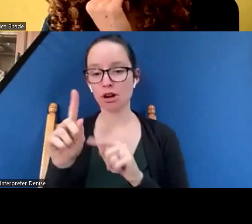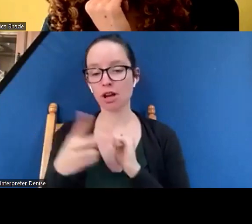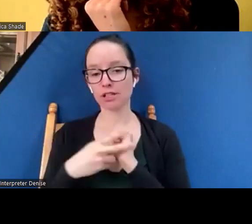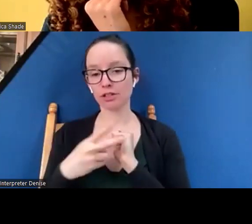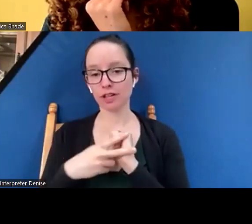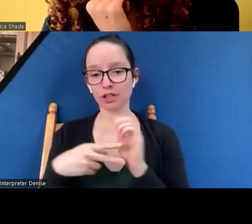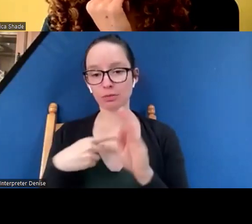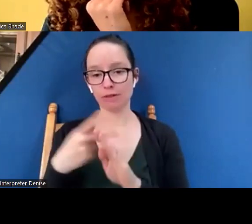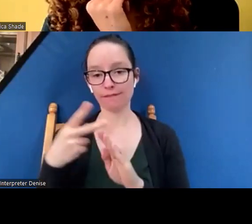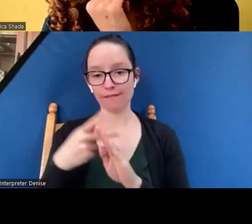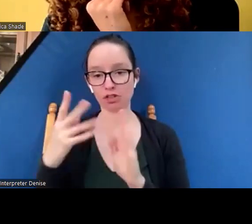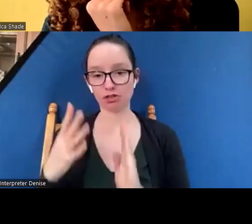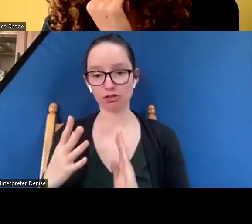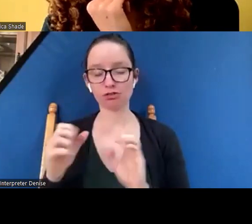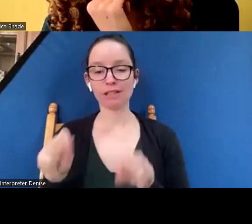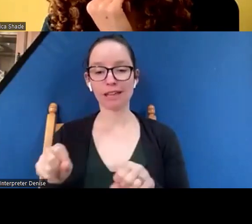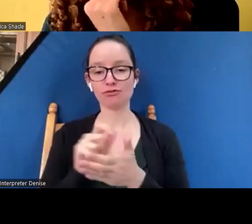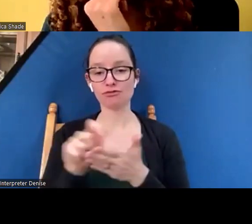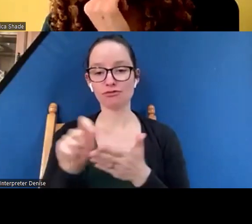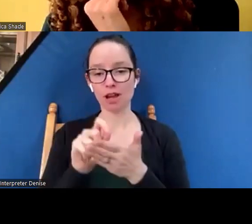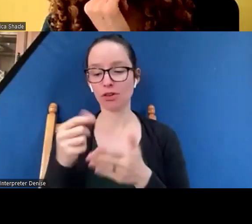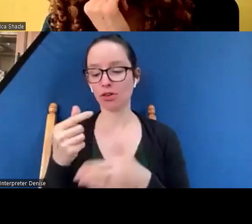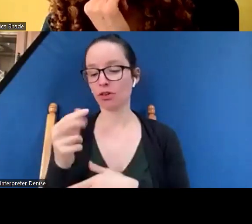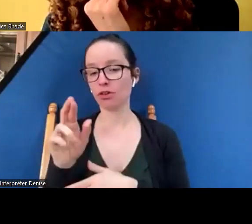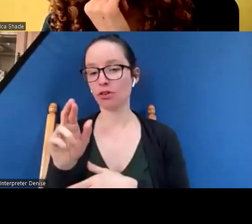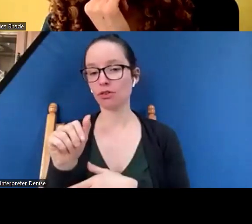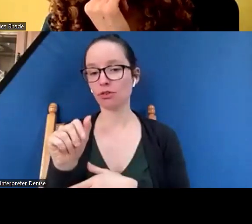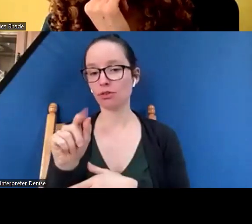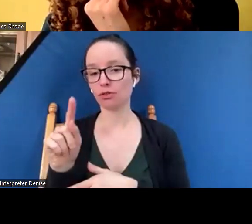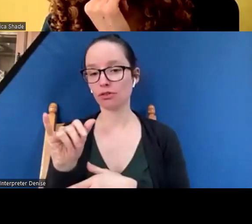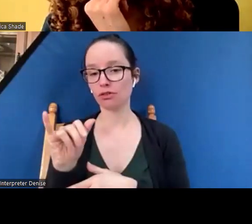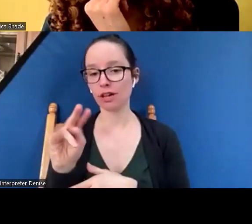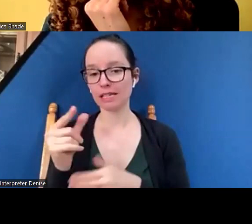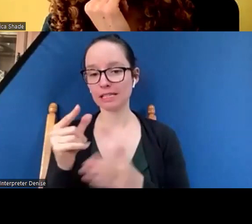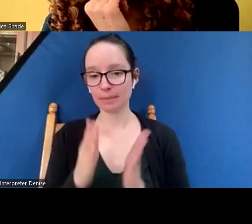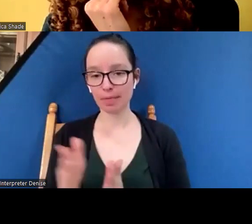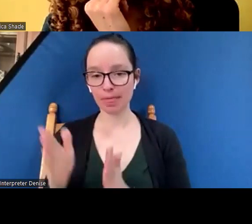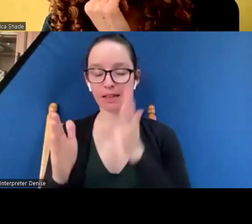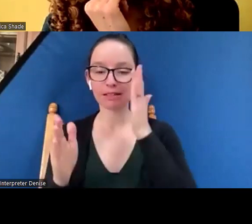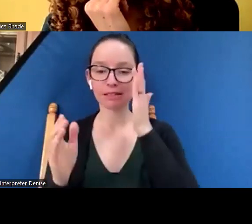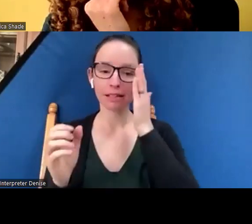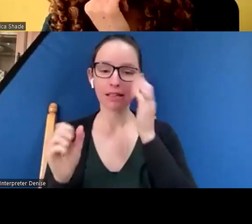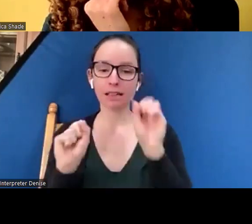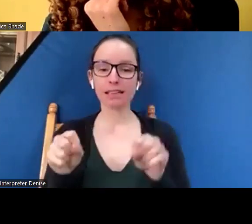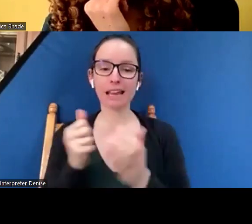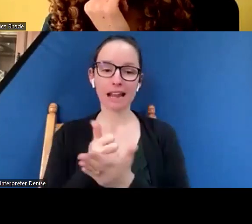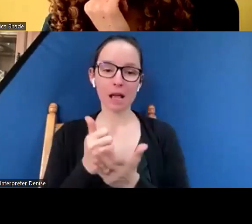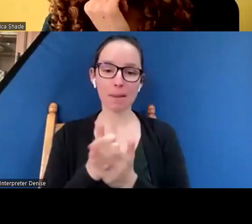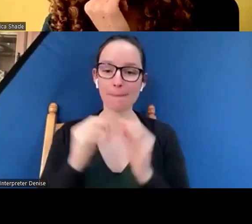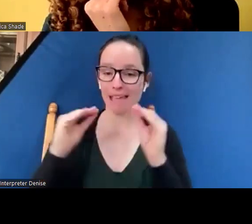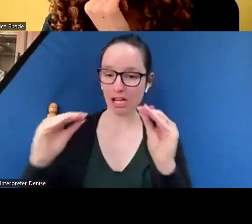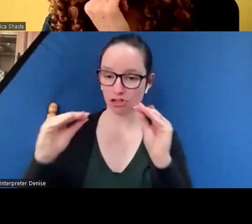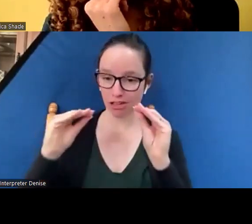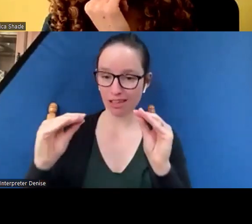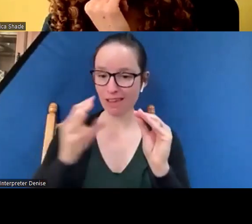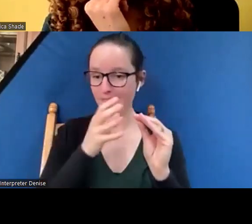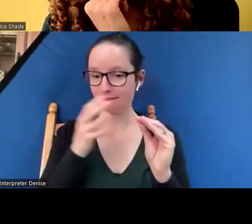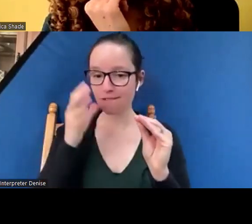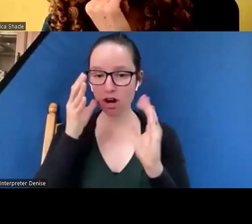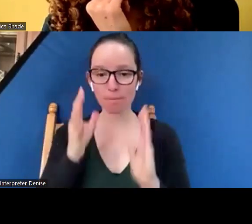grazing plans and help educate farmers on pasture management and help people set up fencing systems, those kinds of things.